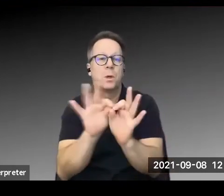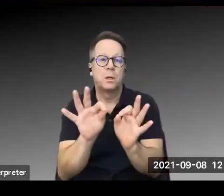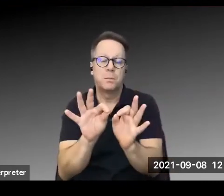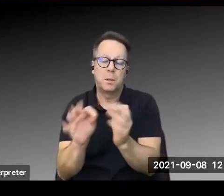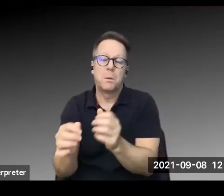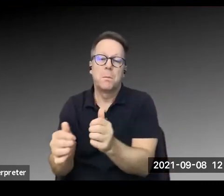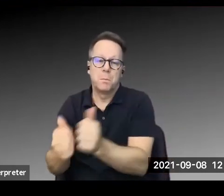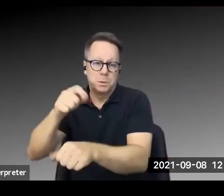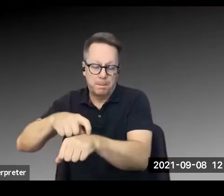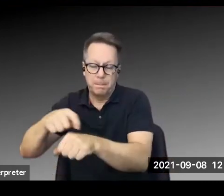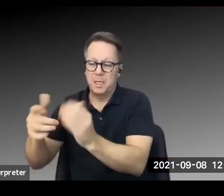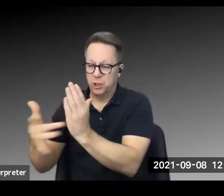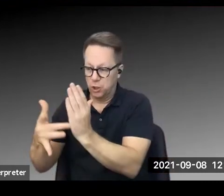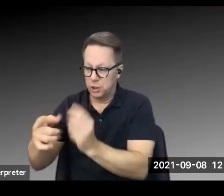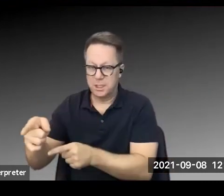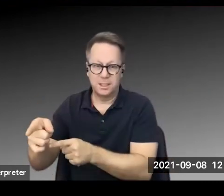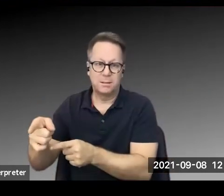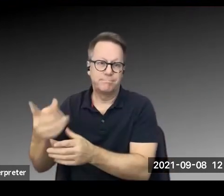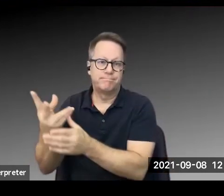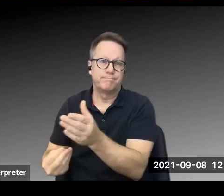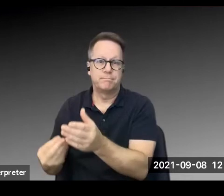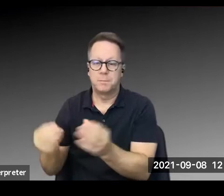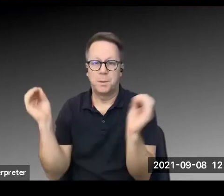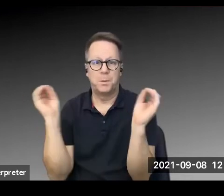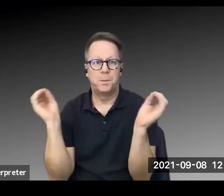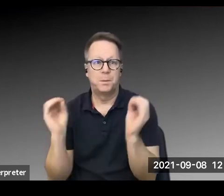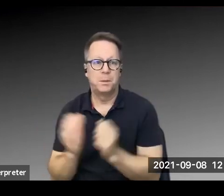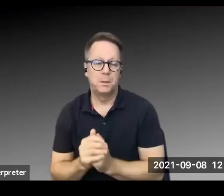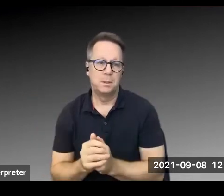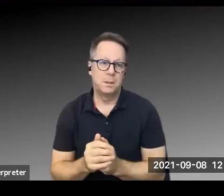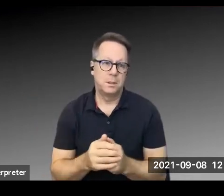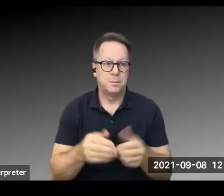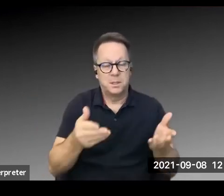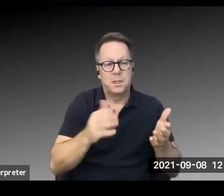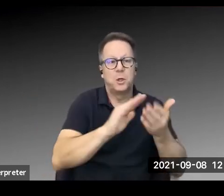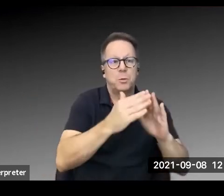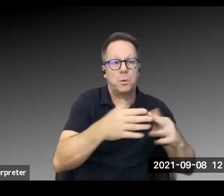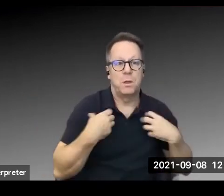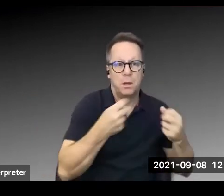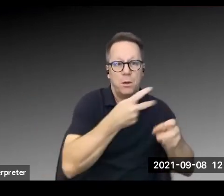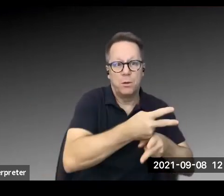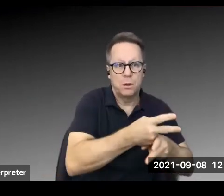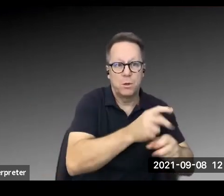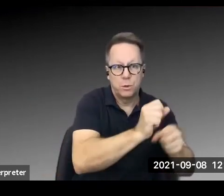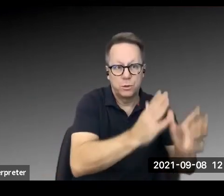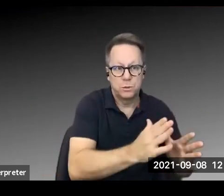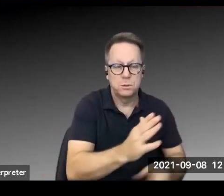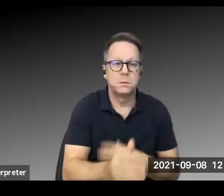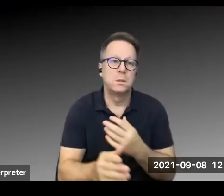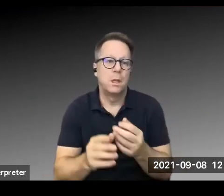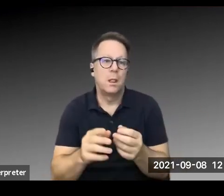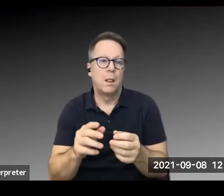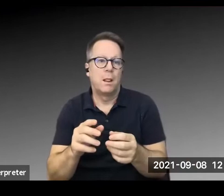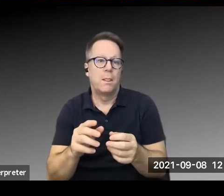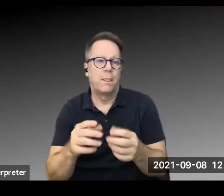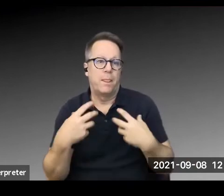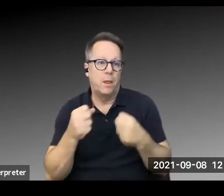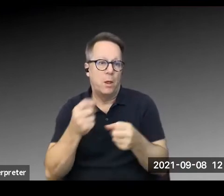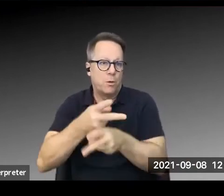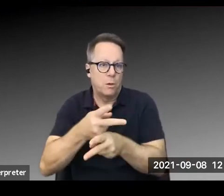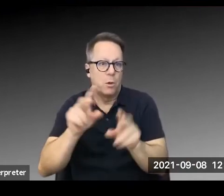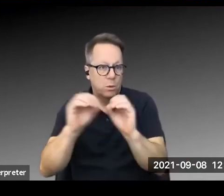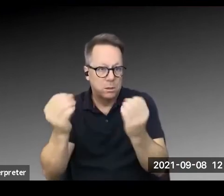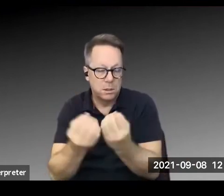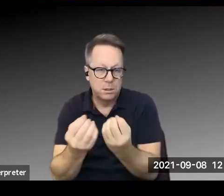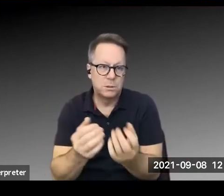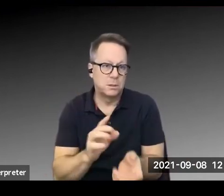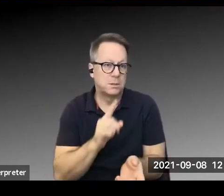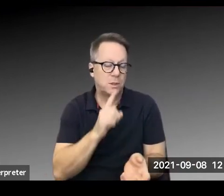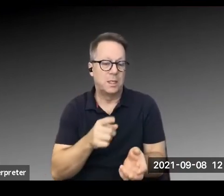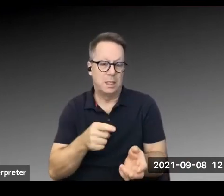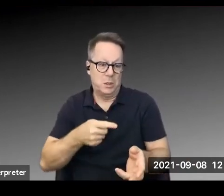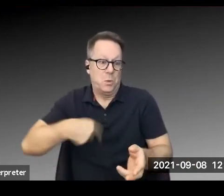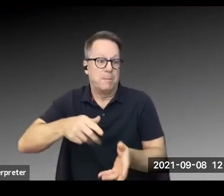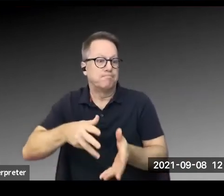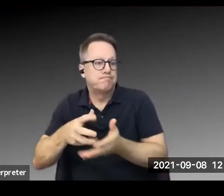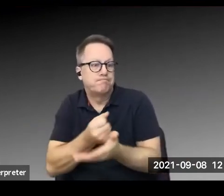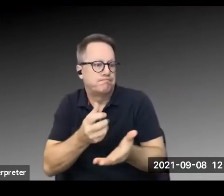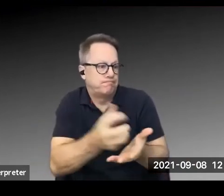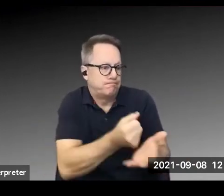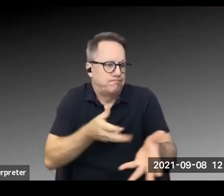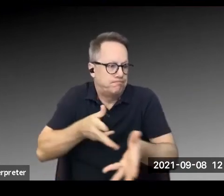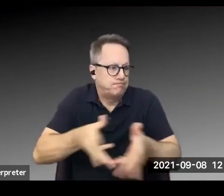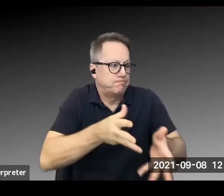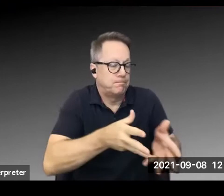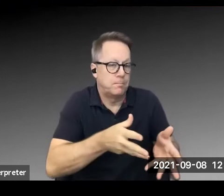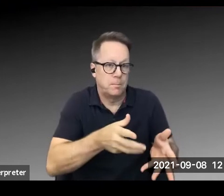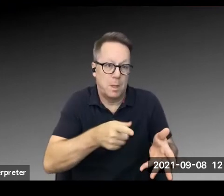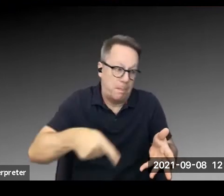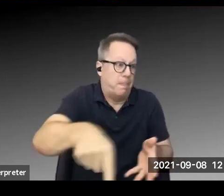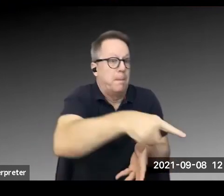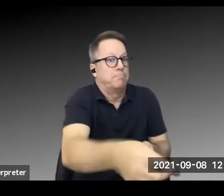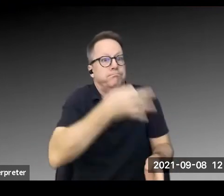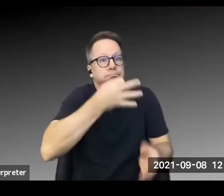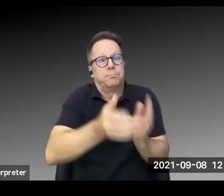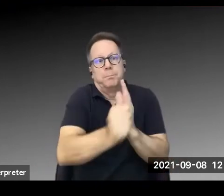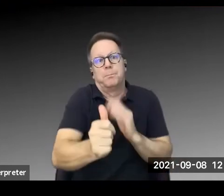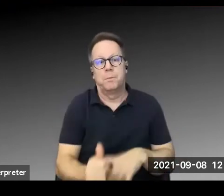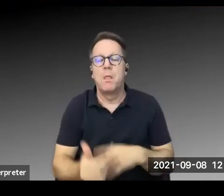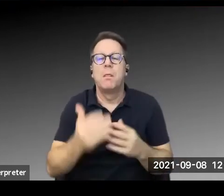In our case, it's the community healthcare workers and community based organizations, and the clients themselves, whom we haven't spoken with for the subject matter experts in their lives, they know exactly what the problems are that they are trying to